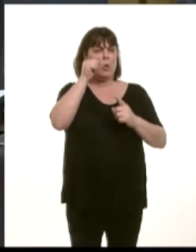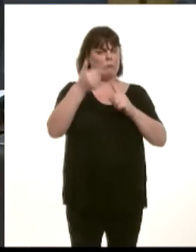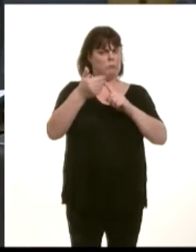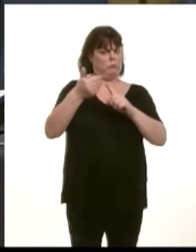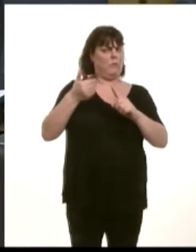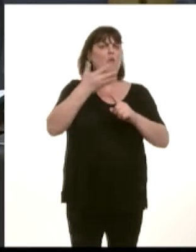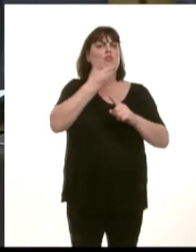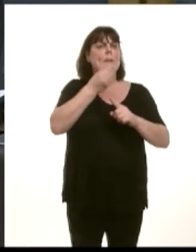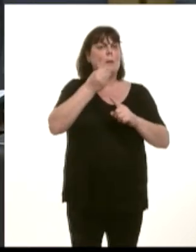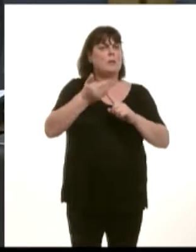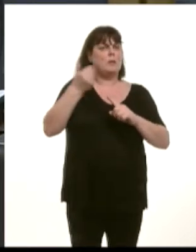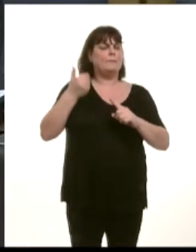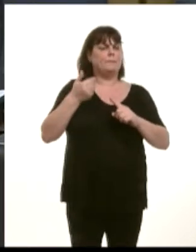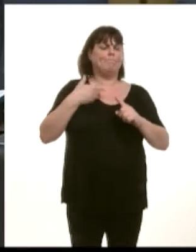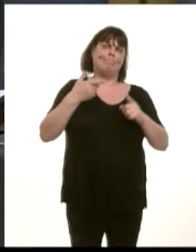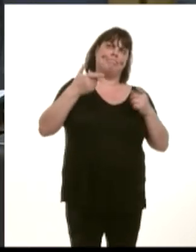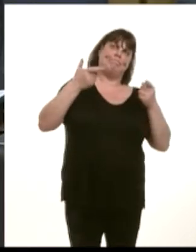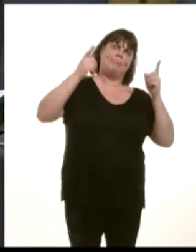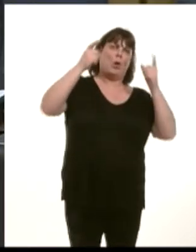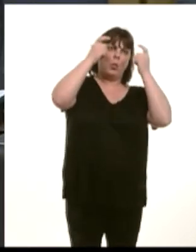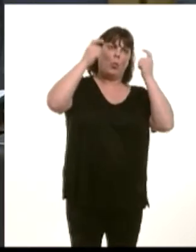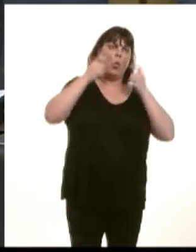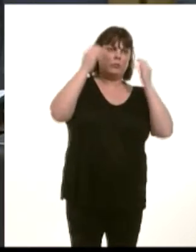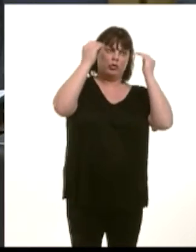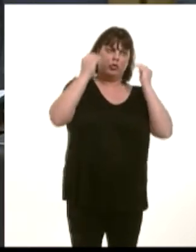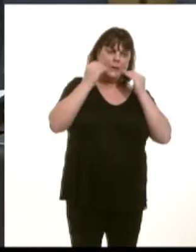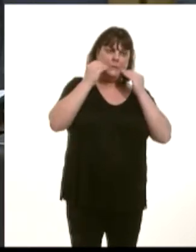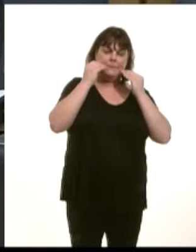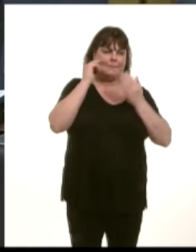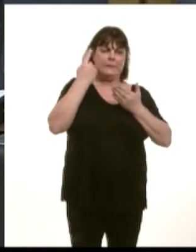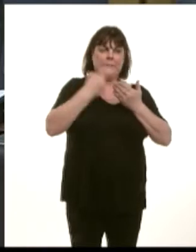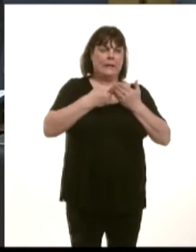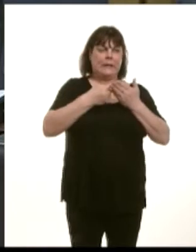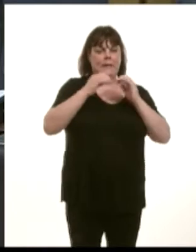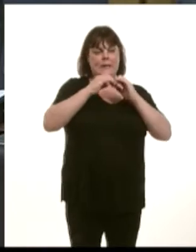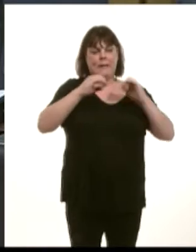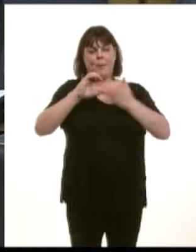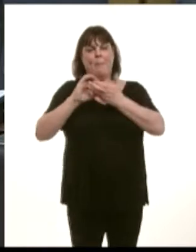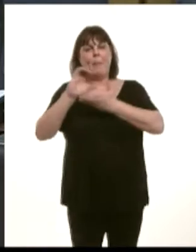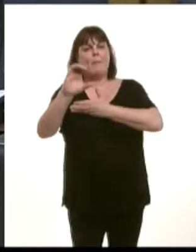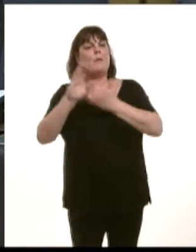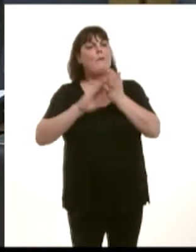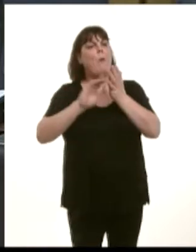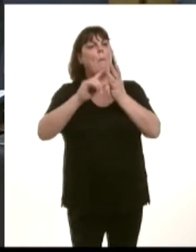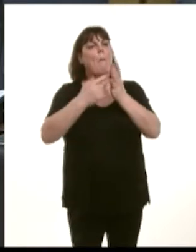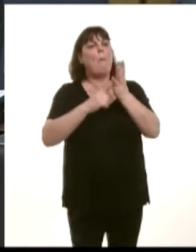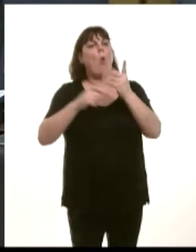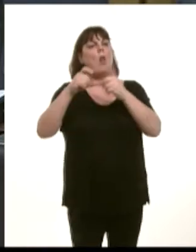quashed the decision on the new single payments following a legal challenge by farmers from Tegwch i’r Ucheldir.